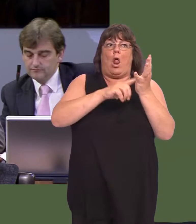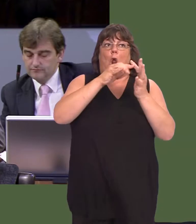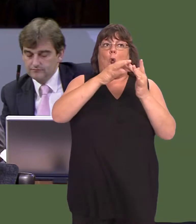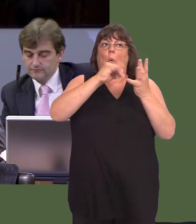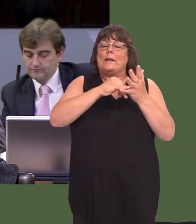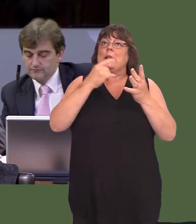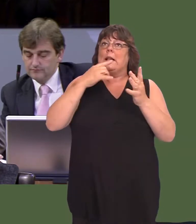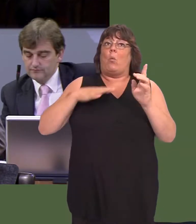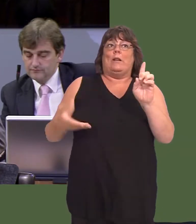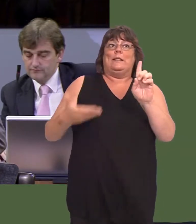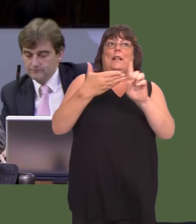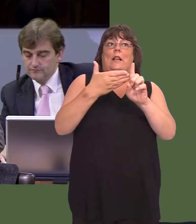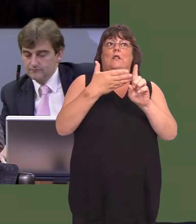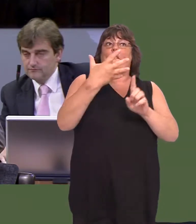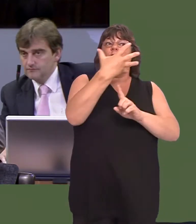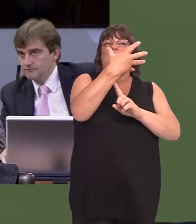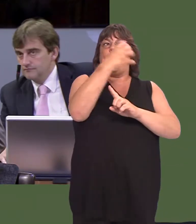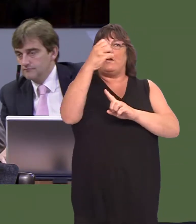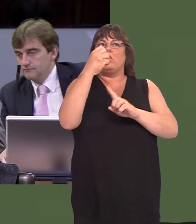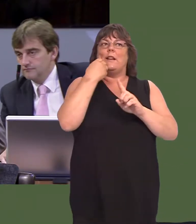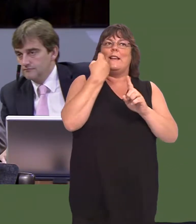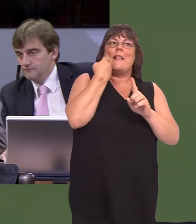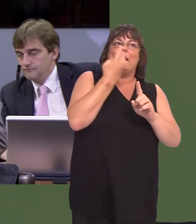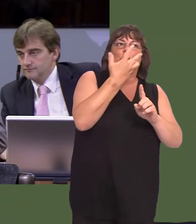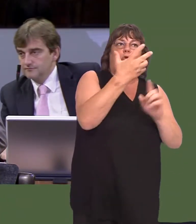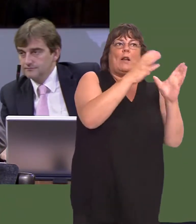having a score of 500 in the three categories was not her target.